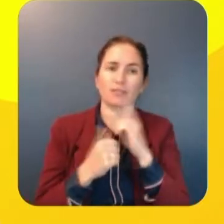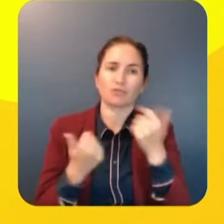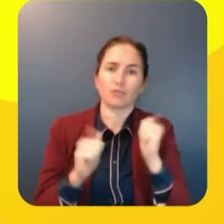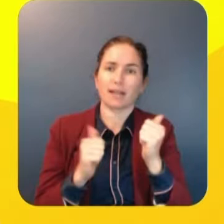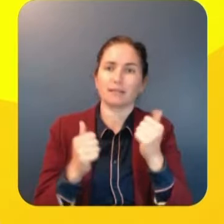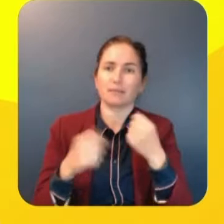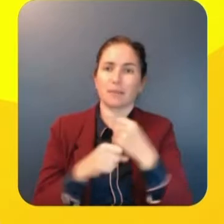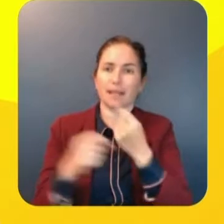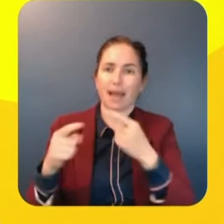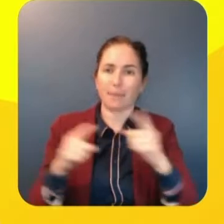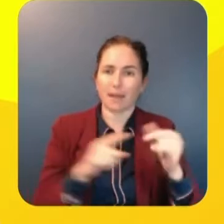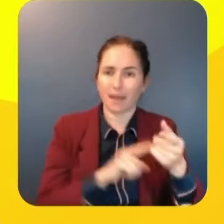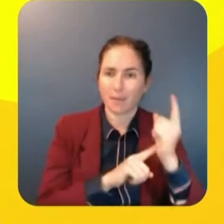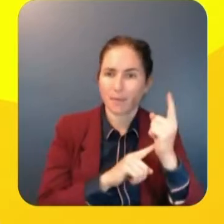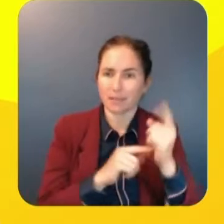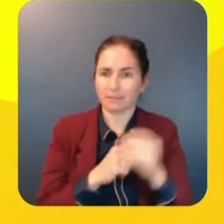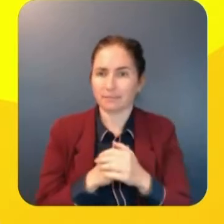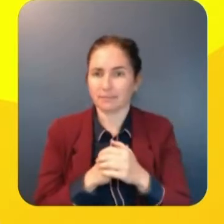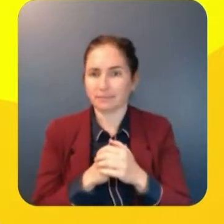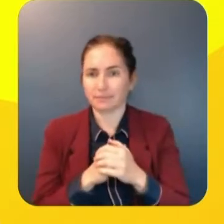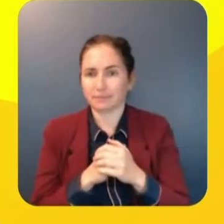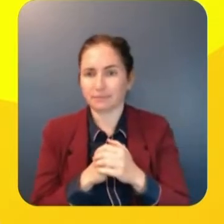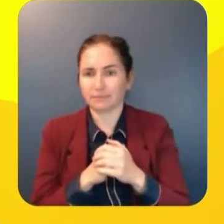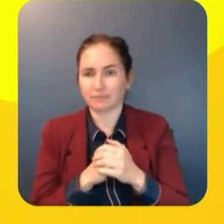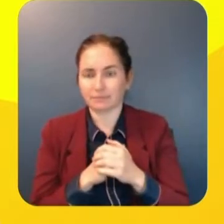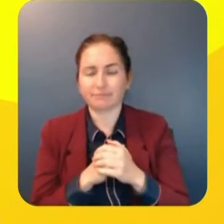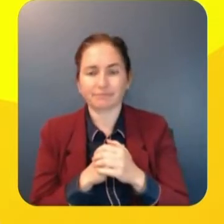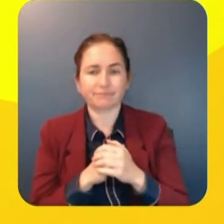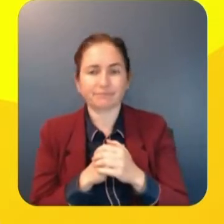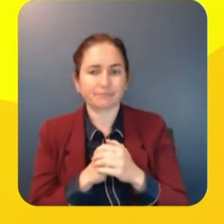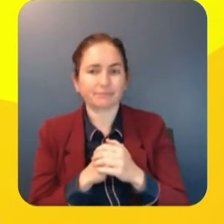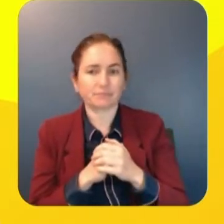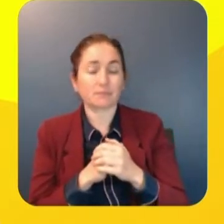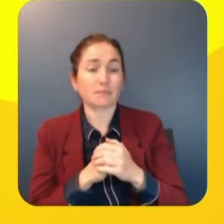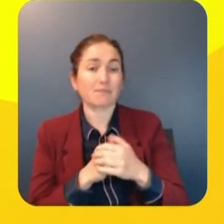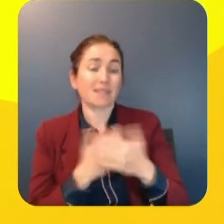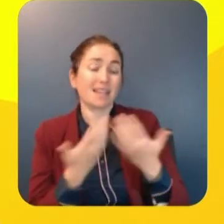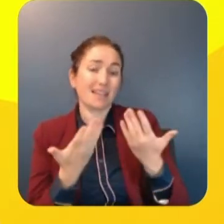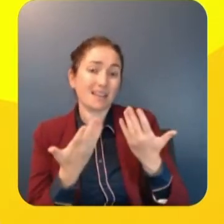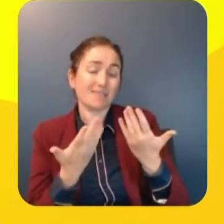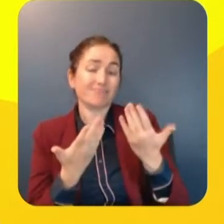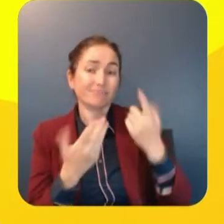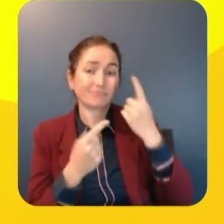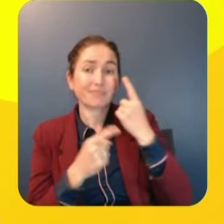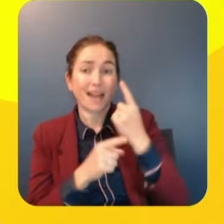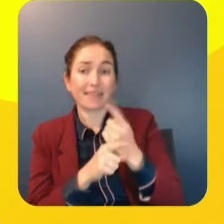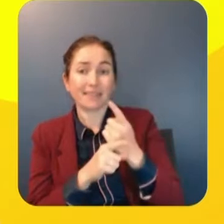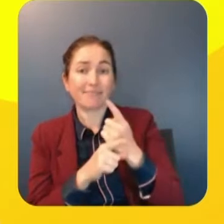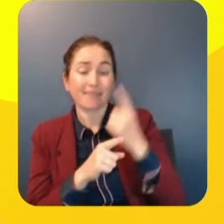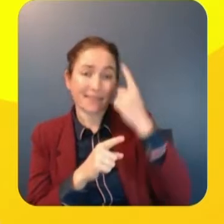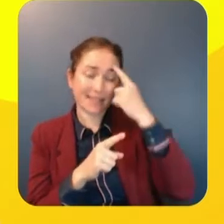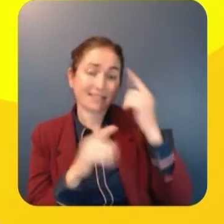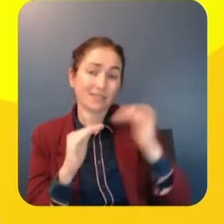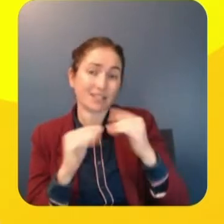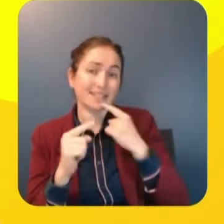So, if I can interpret what you said, Geoffrey, I think we're. I think it's probably fair to say we're on a bit of a journey. Most definately.